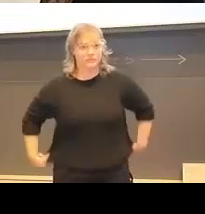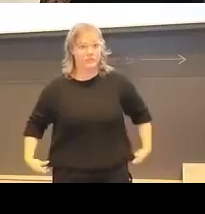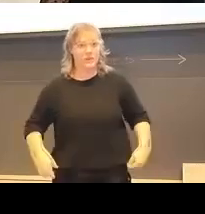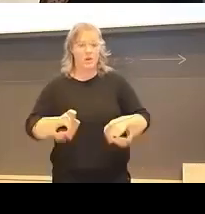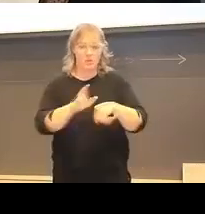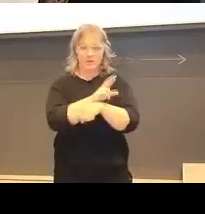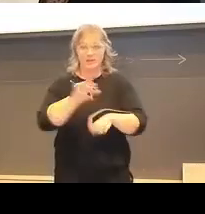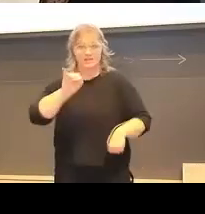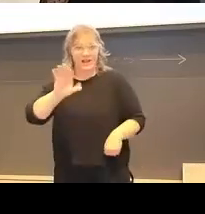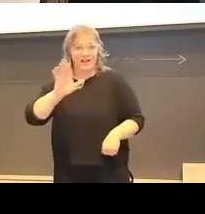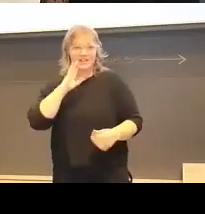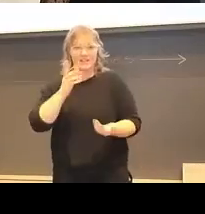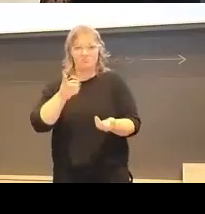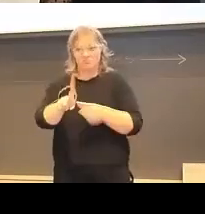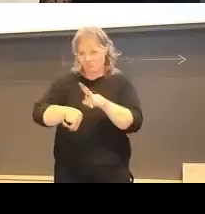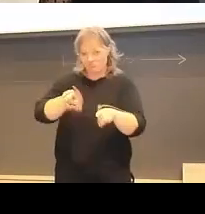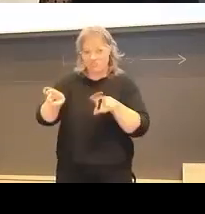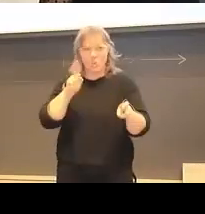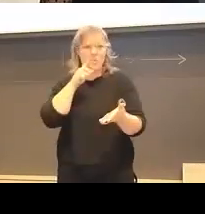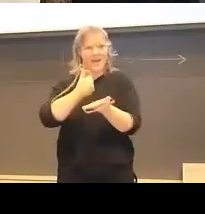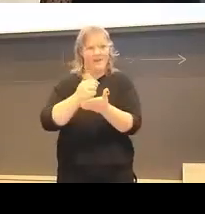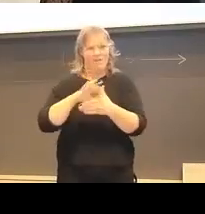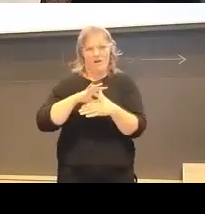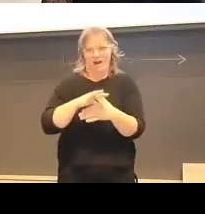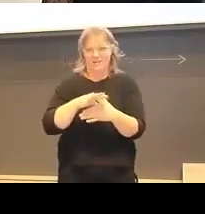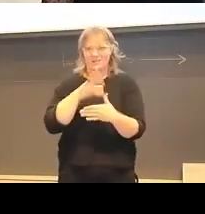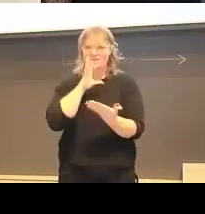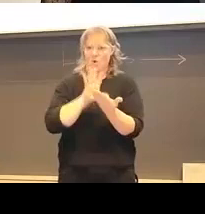were asked what they thought would be helpful content in a learning curriculum focused on